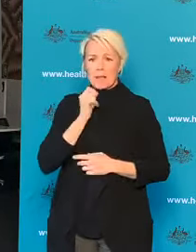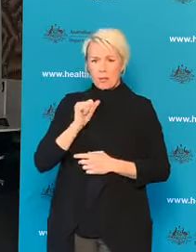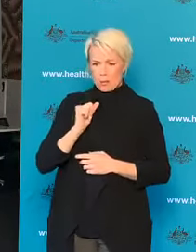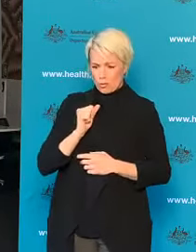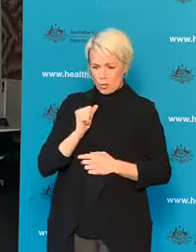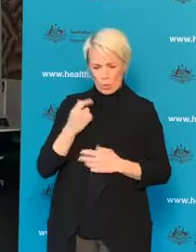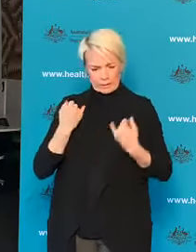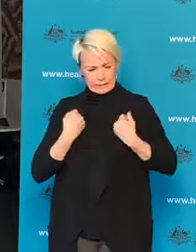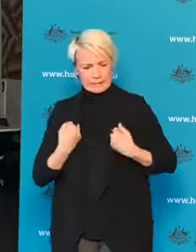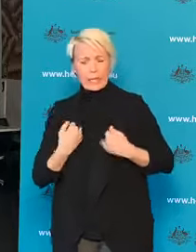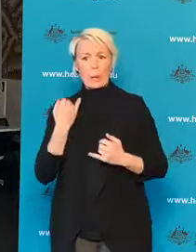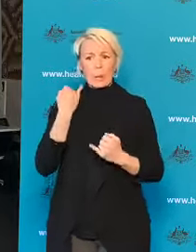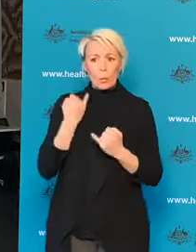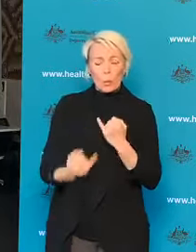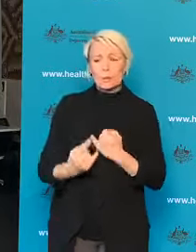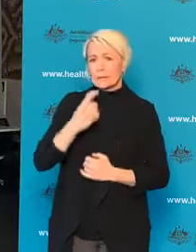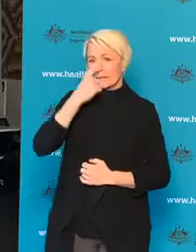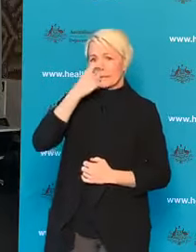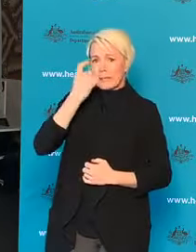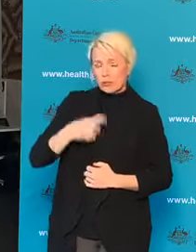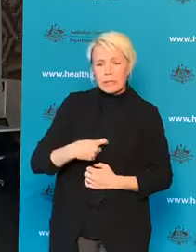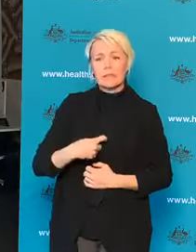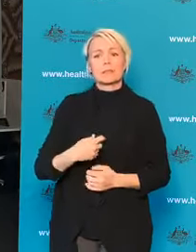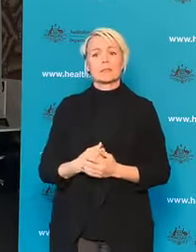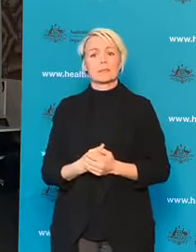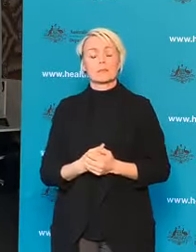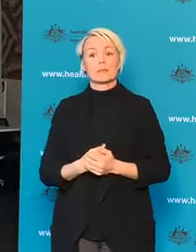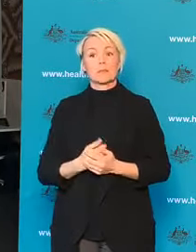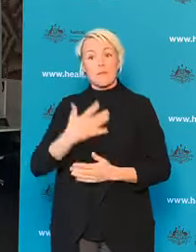your symptoms particularly if you start to spike a fever or if you